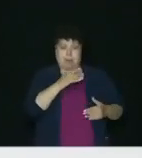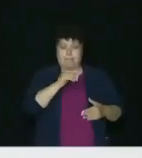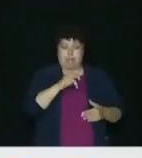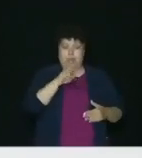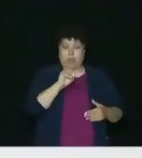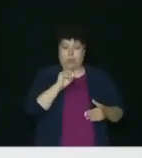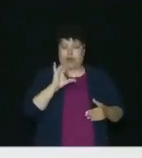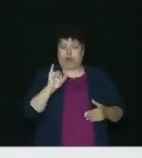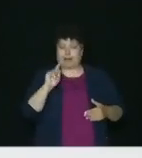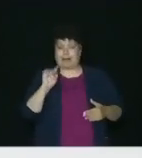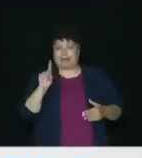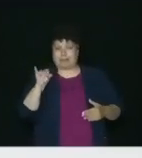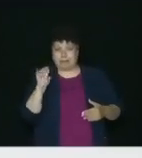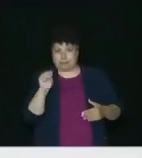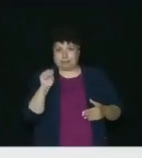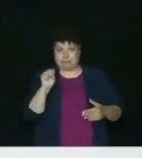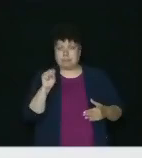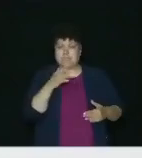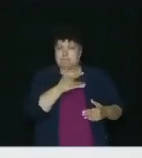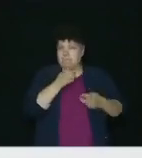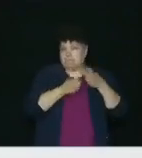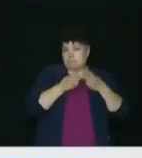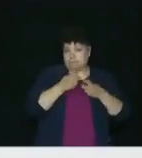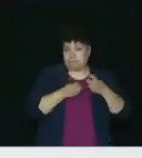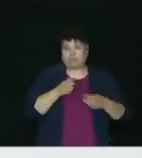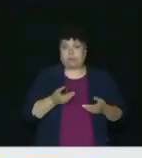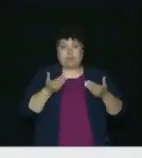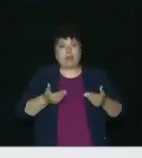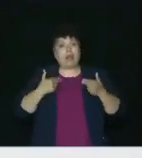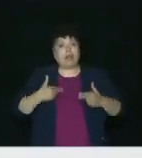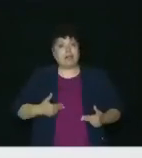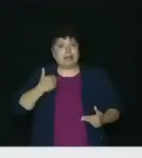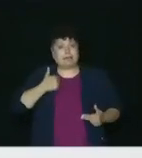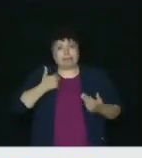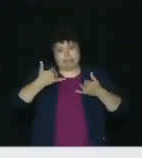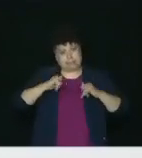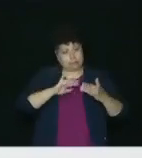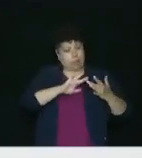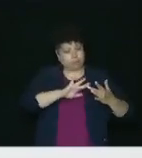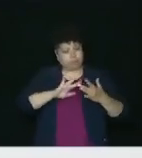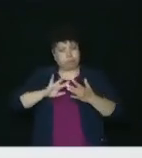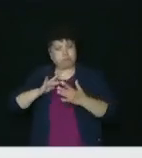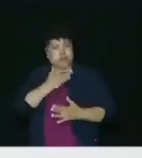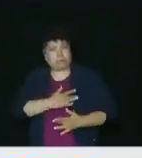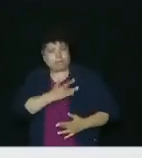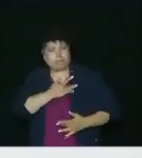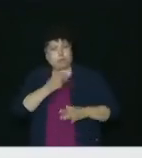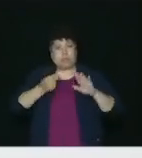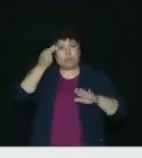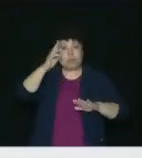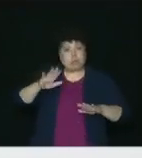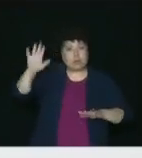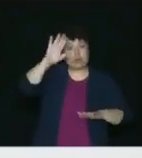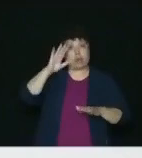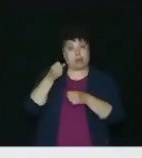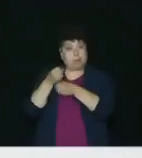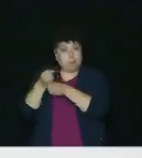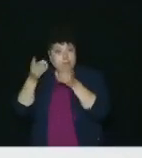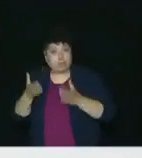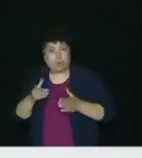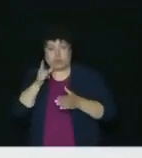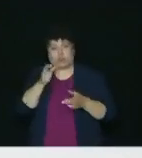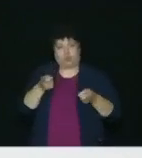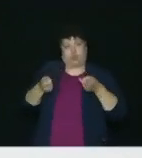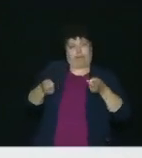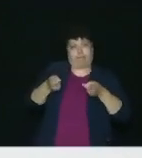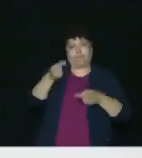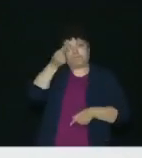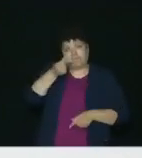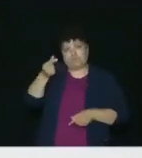HAVING THEM CLOSELY MONITOR WITH